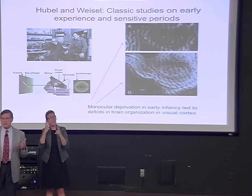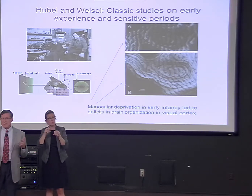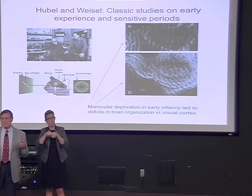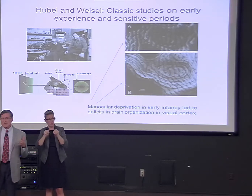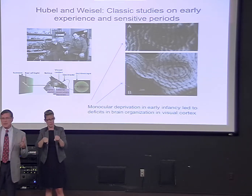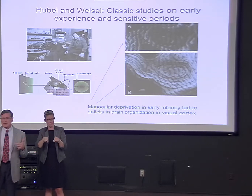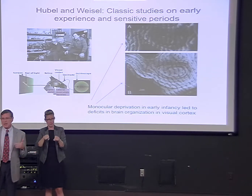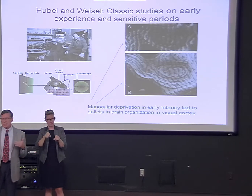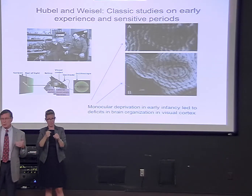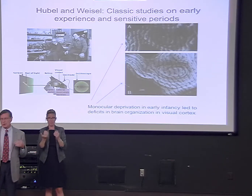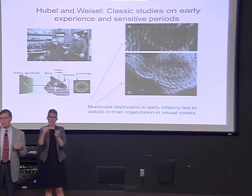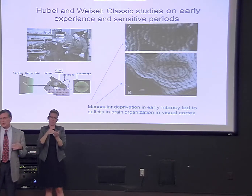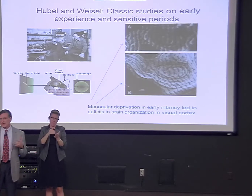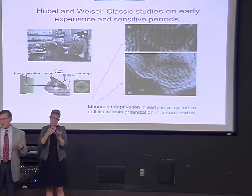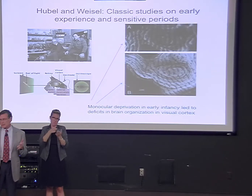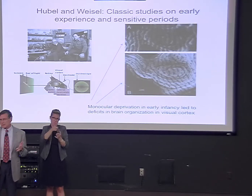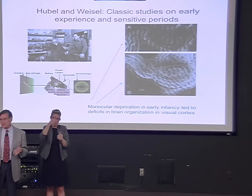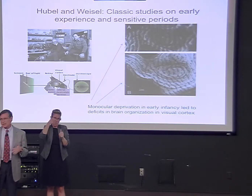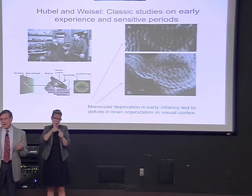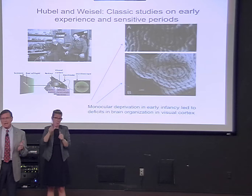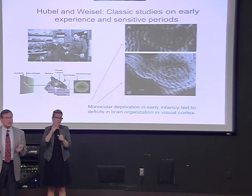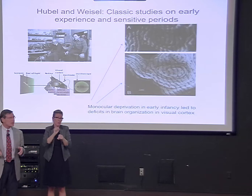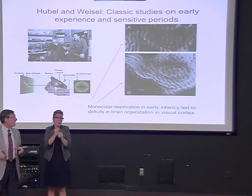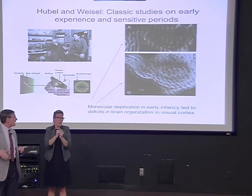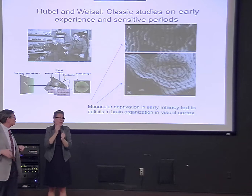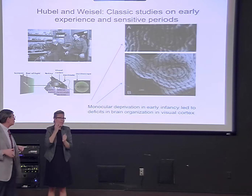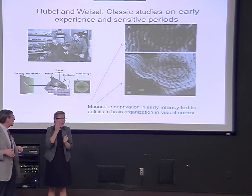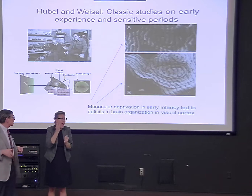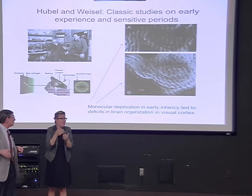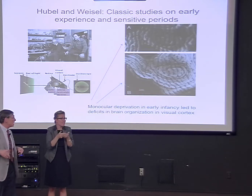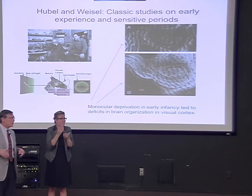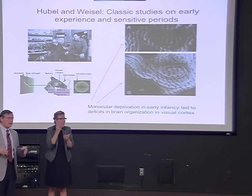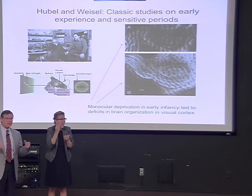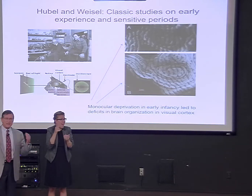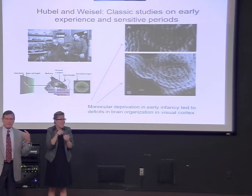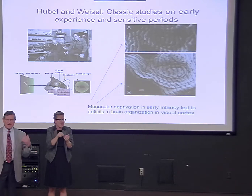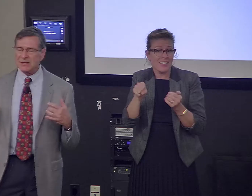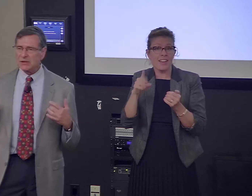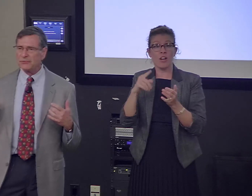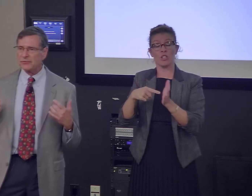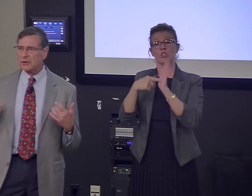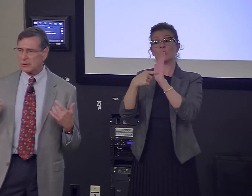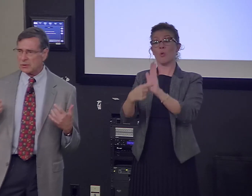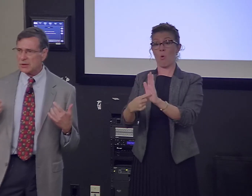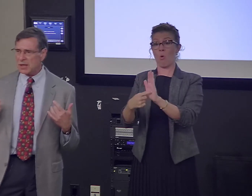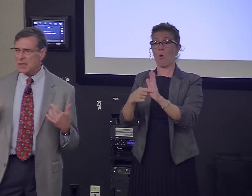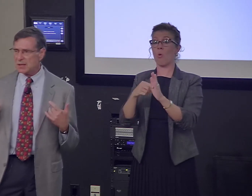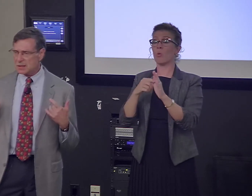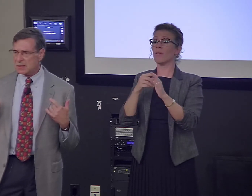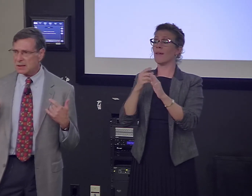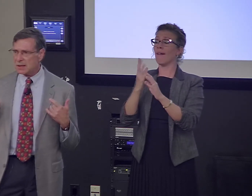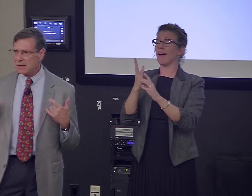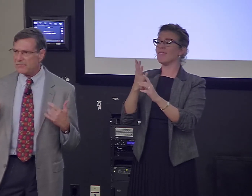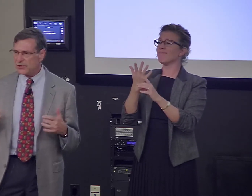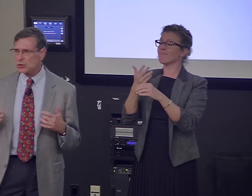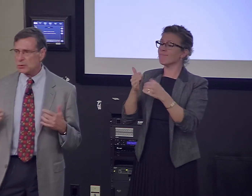You may remember that they worked with kittens and cats and showed that the effects of early visual deprivation